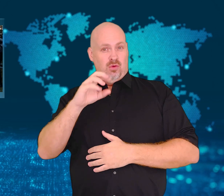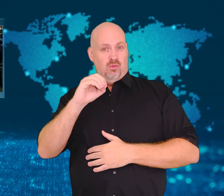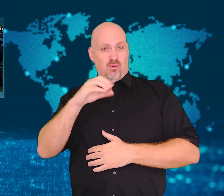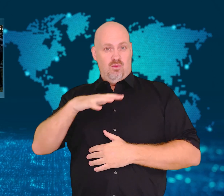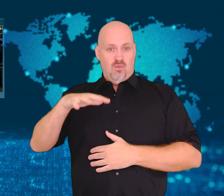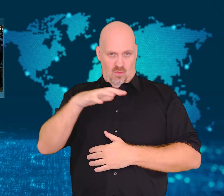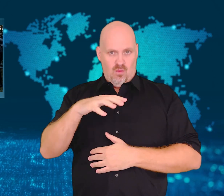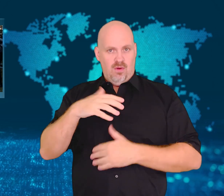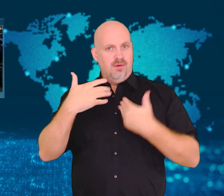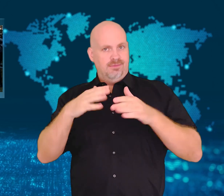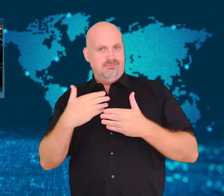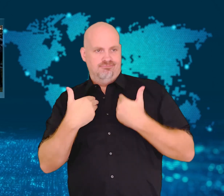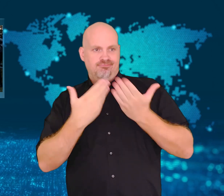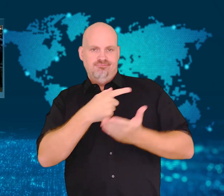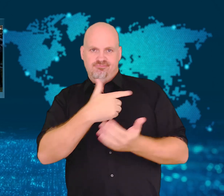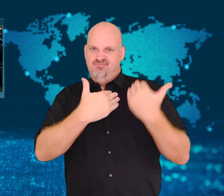in the province.